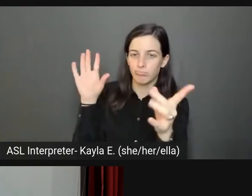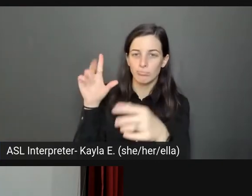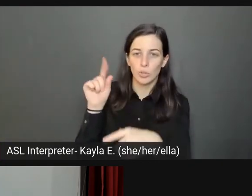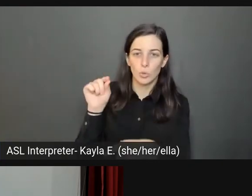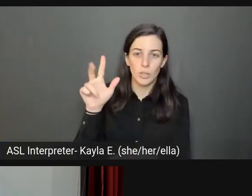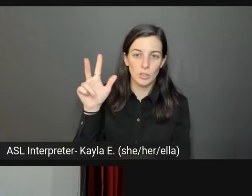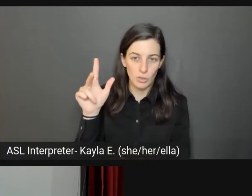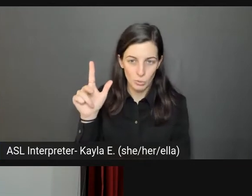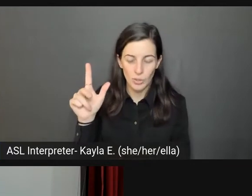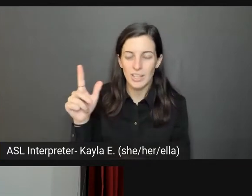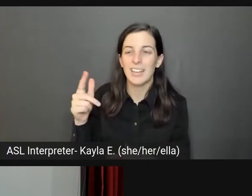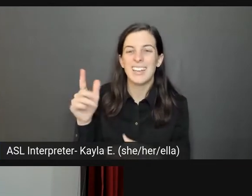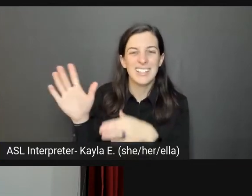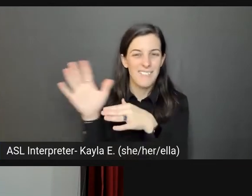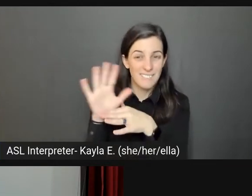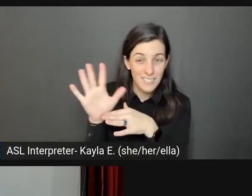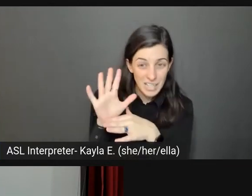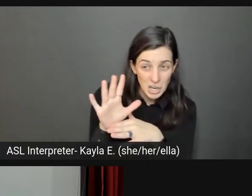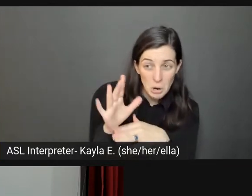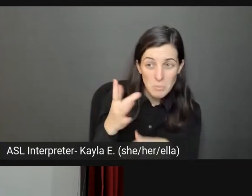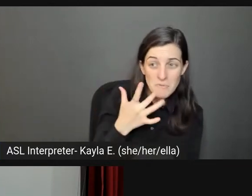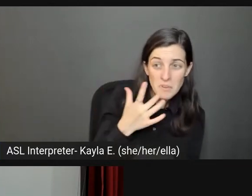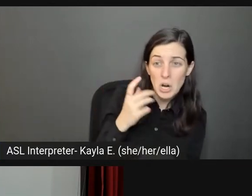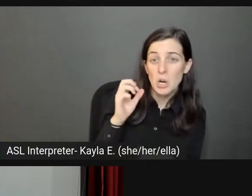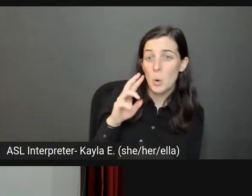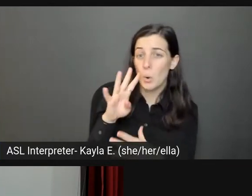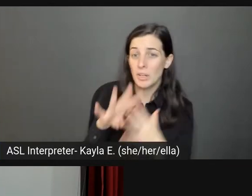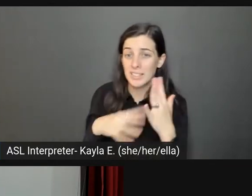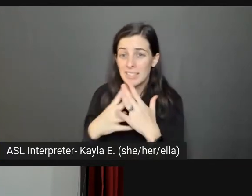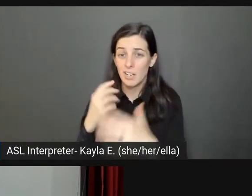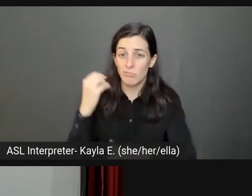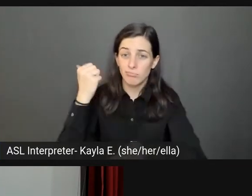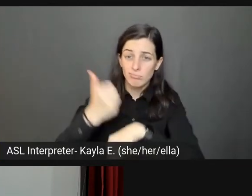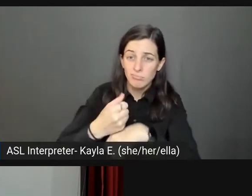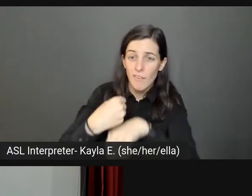Is it a video, or schedule with us a call to see the demo and really have an explanation.